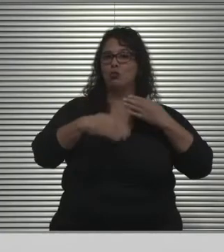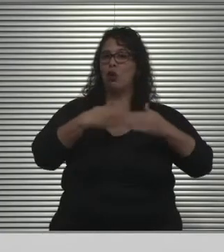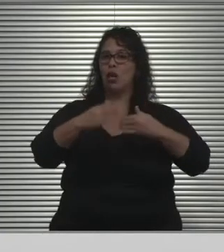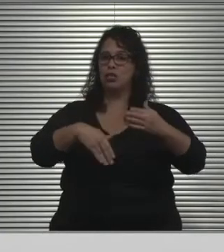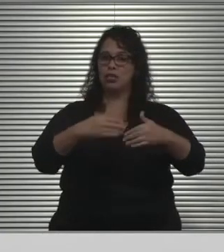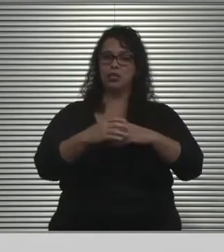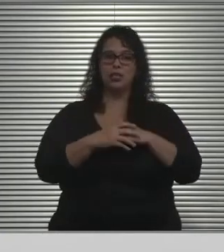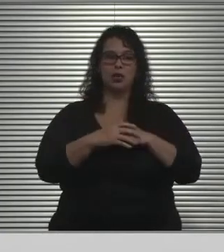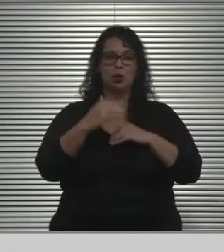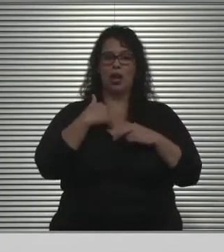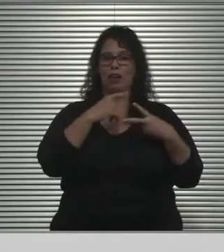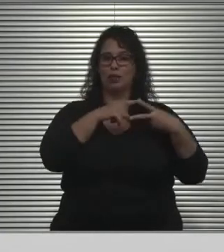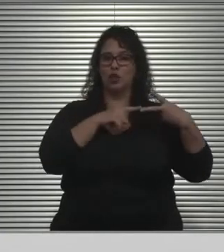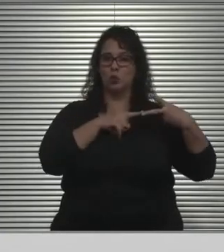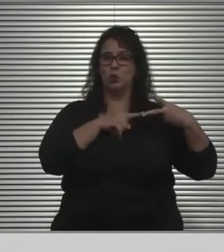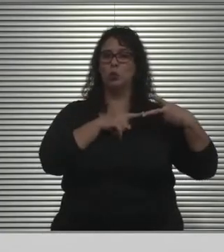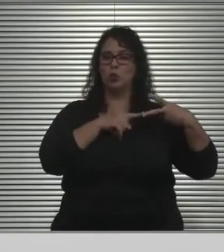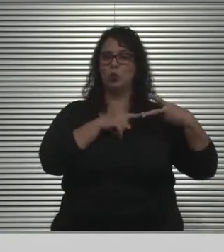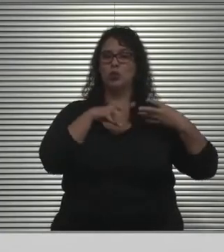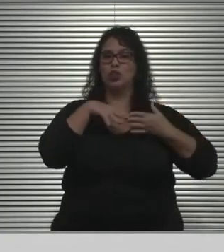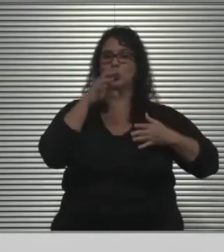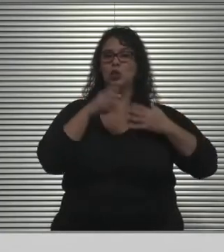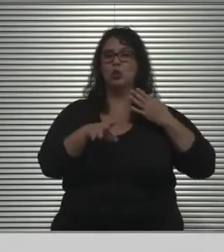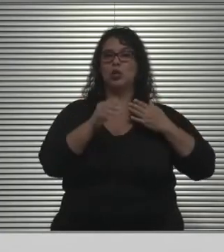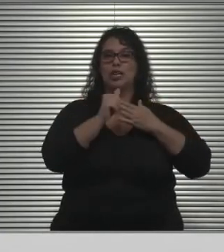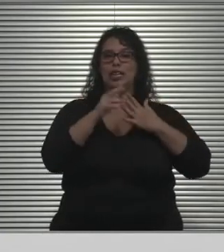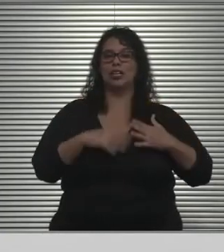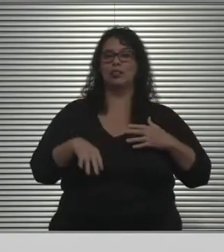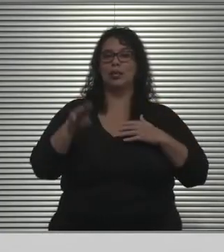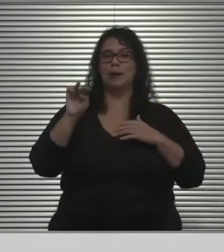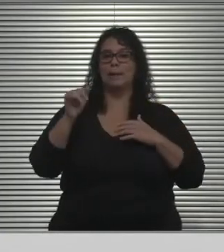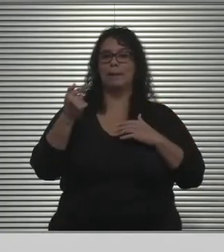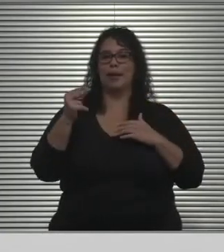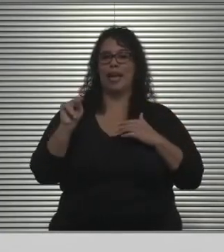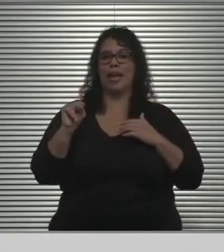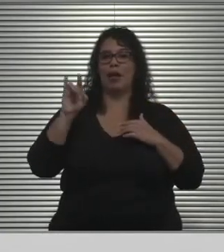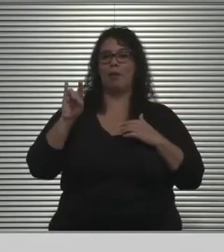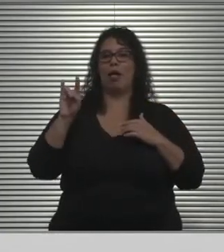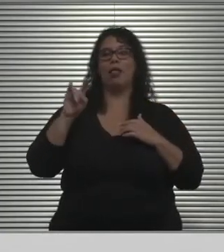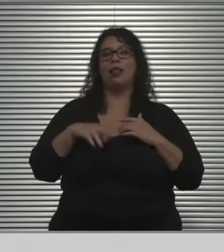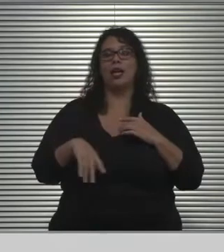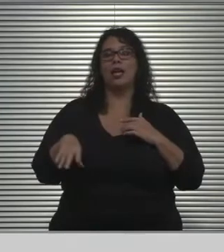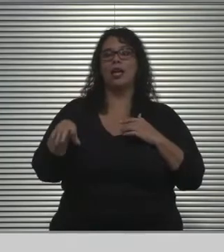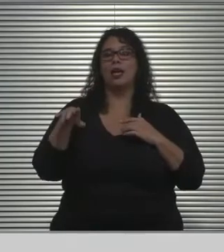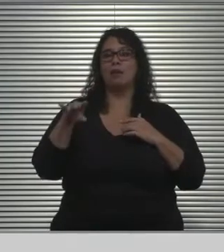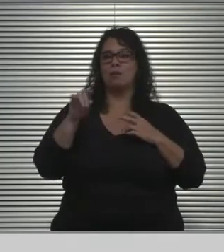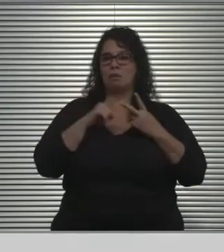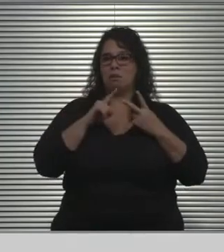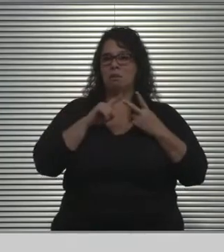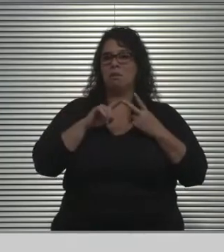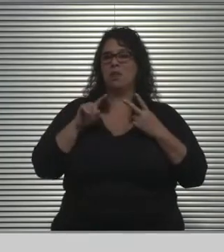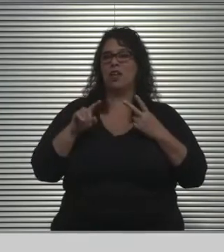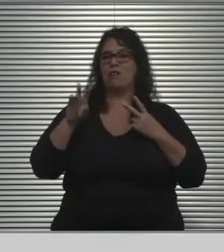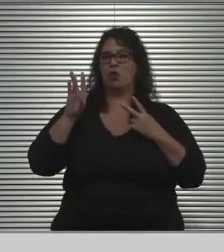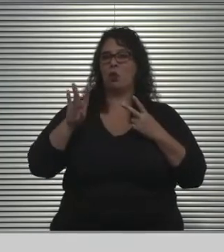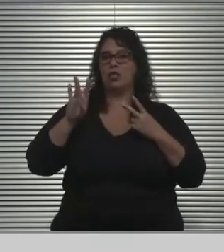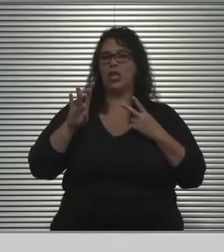we have two student leaders, Megan from Holly and Maya, from Wilson who are going to co-facilitate this